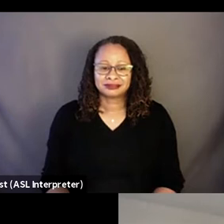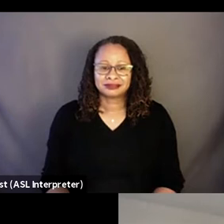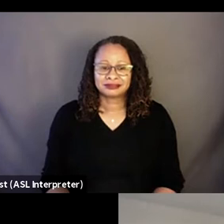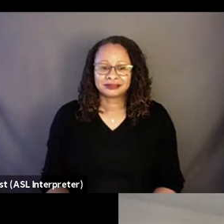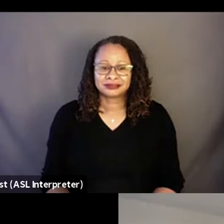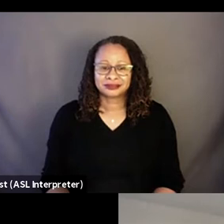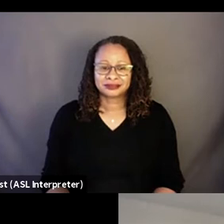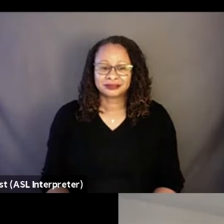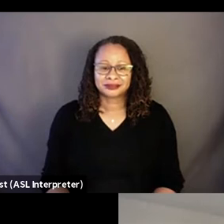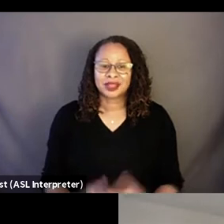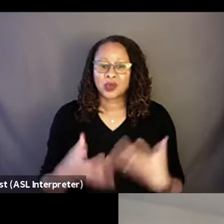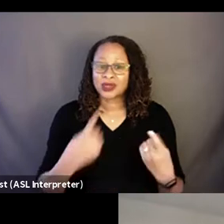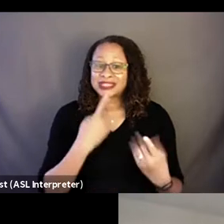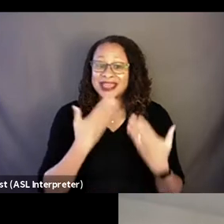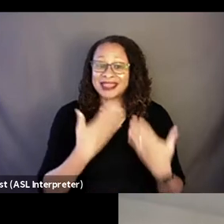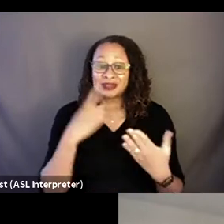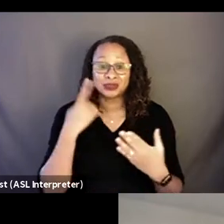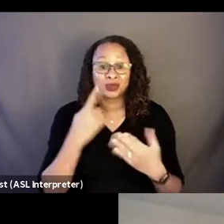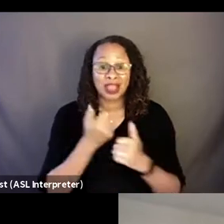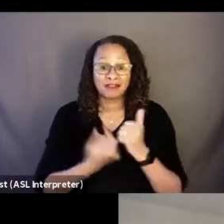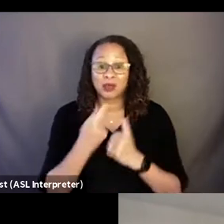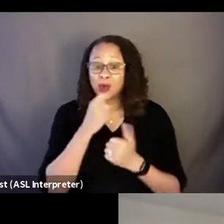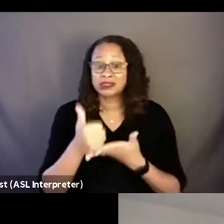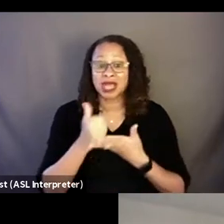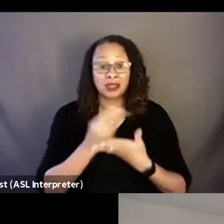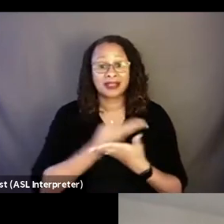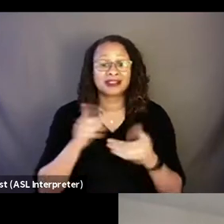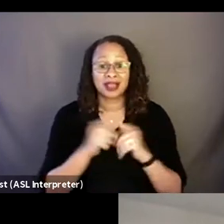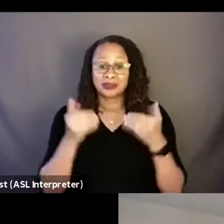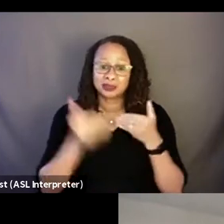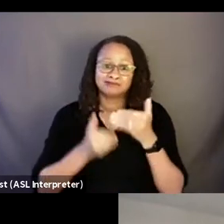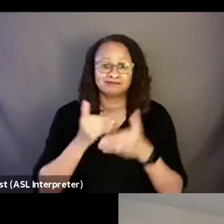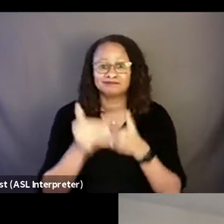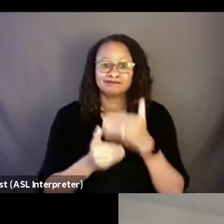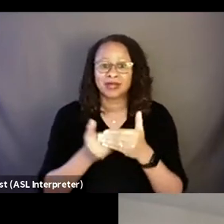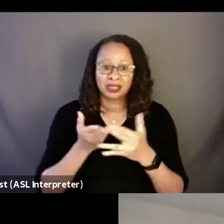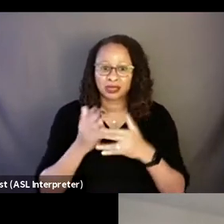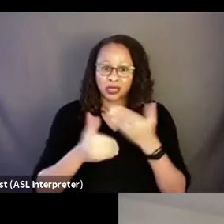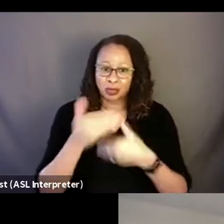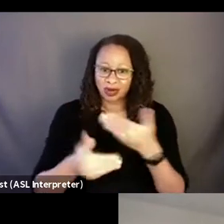We just wanna say thank you to everyone who has helped us along the way, through these difficult times.